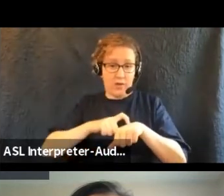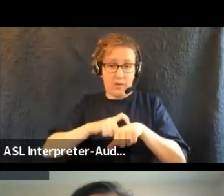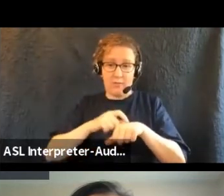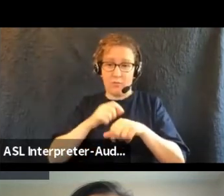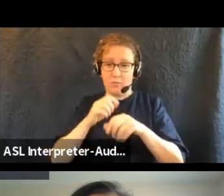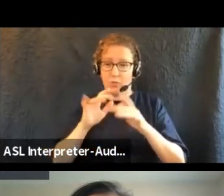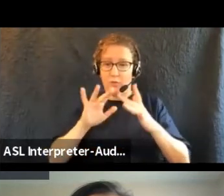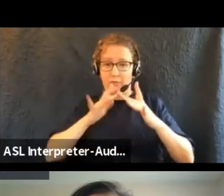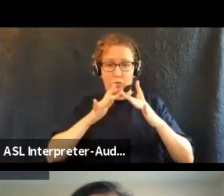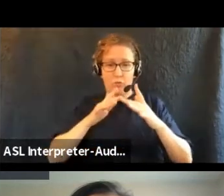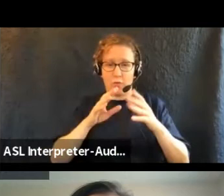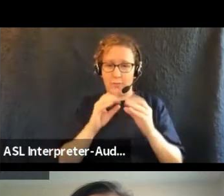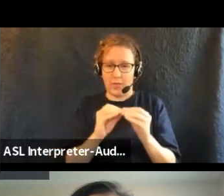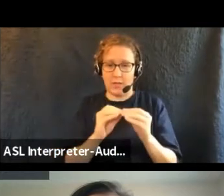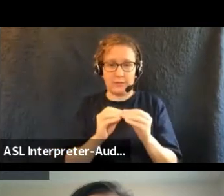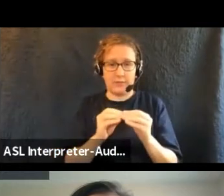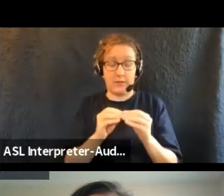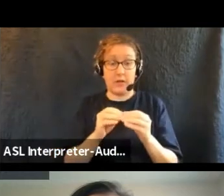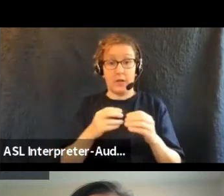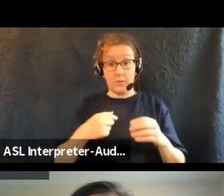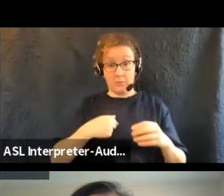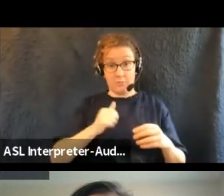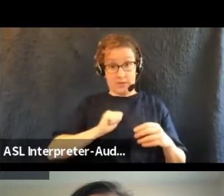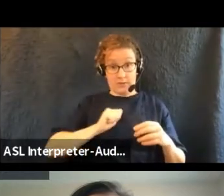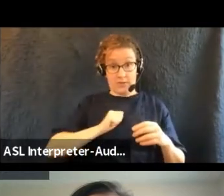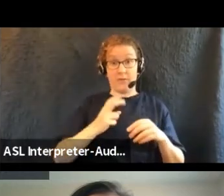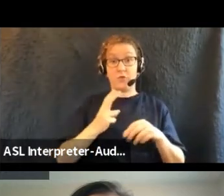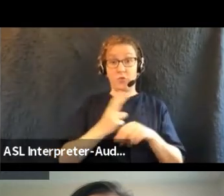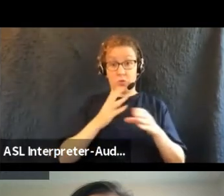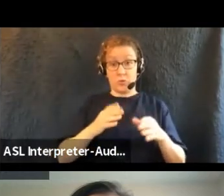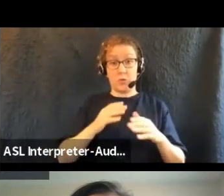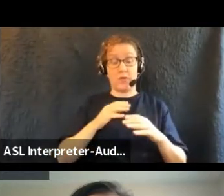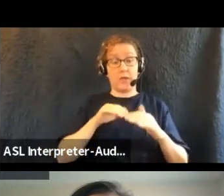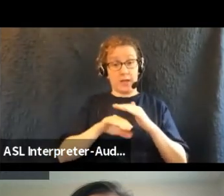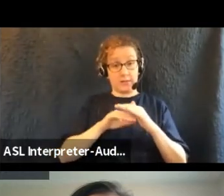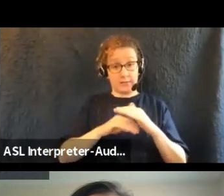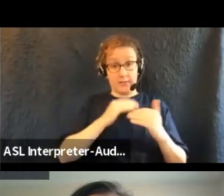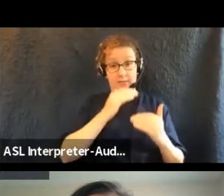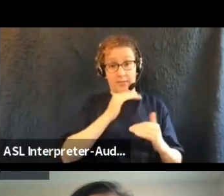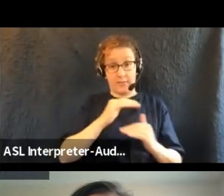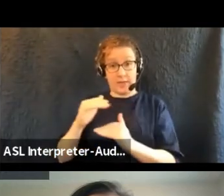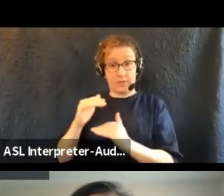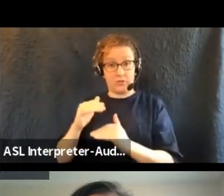As a user with access limitations, either temporarily like calling in without video